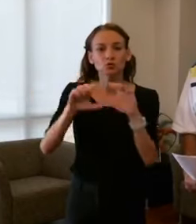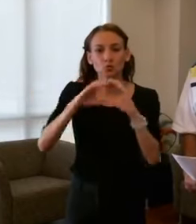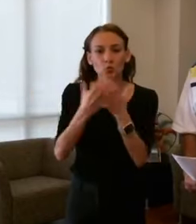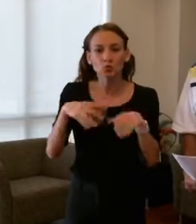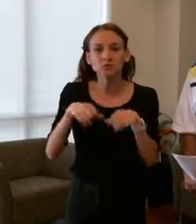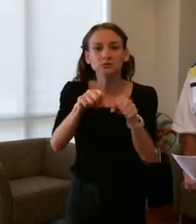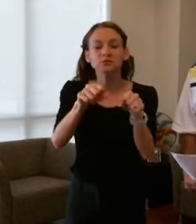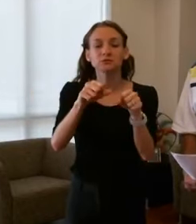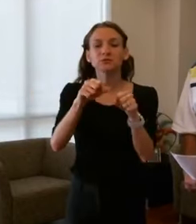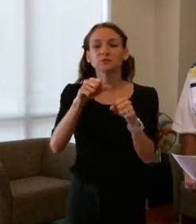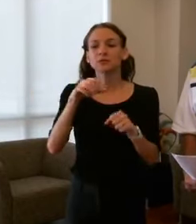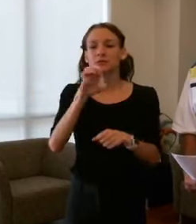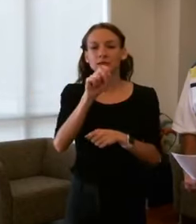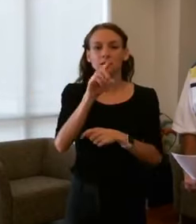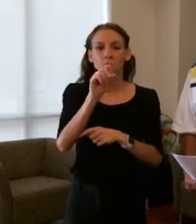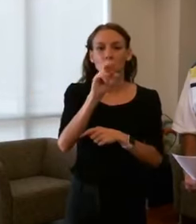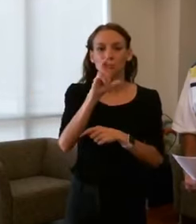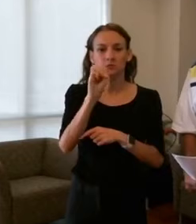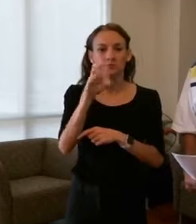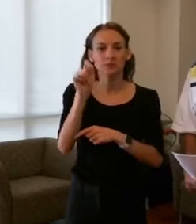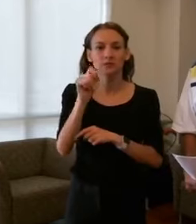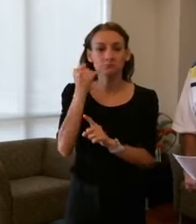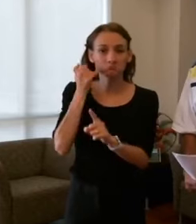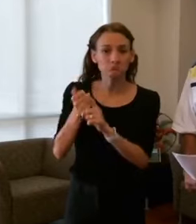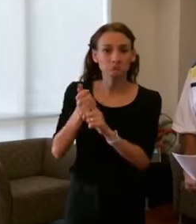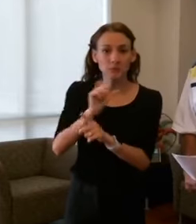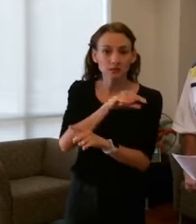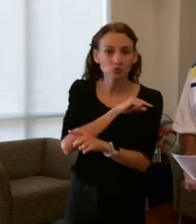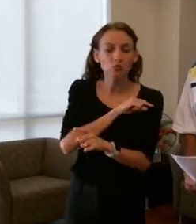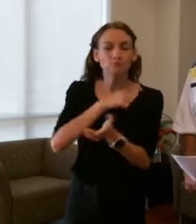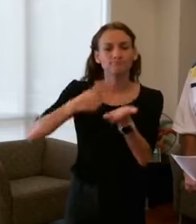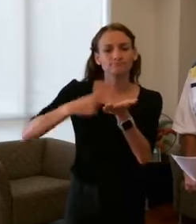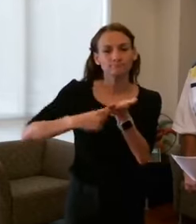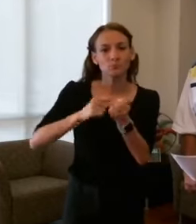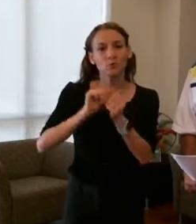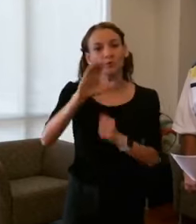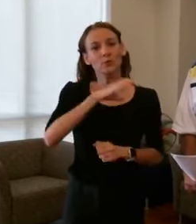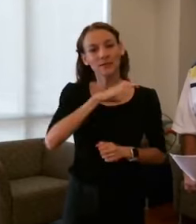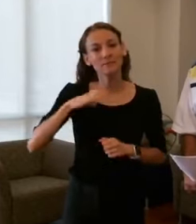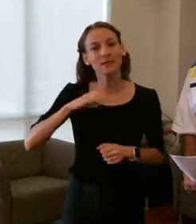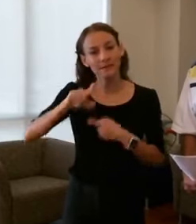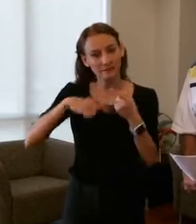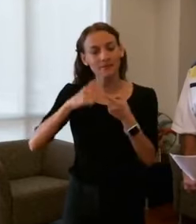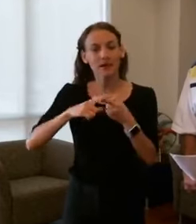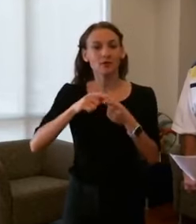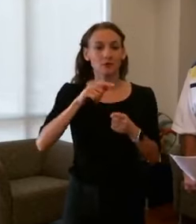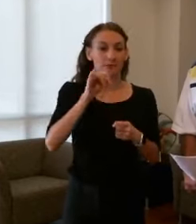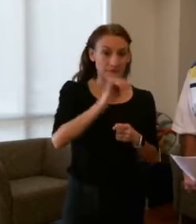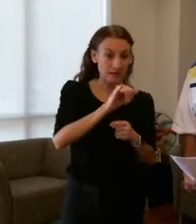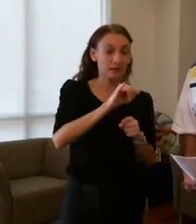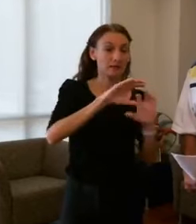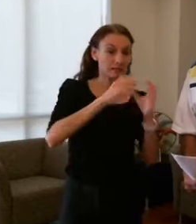and endorsement eligibility and have that discussion with your committee about individualized assessments